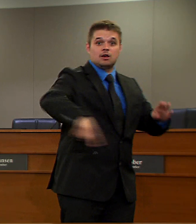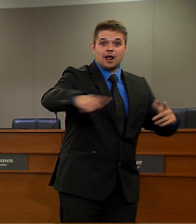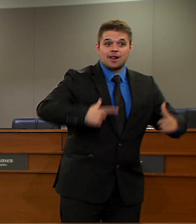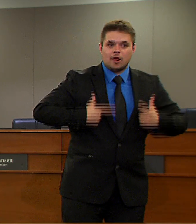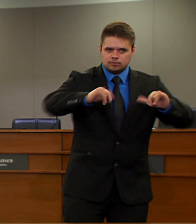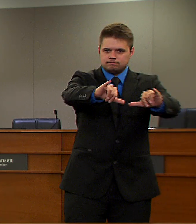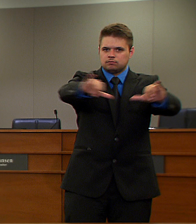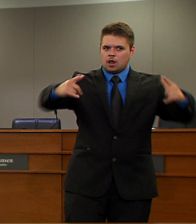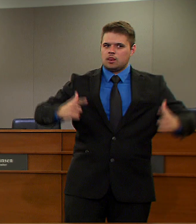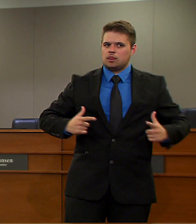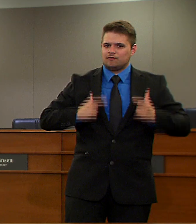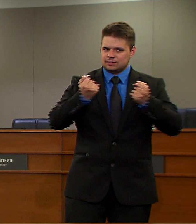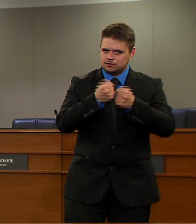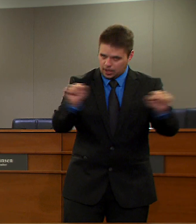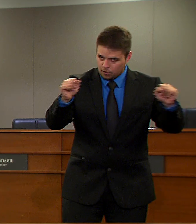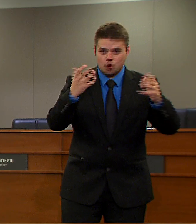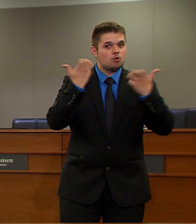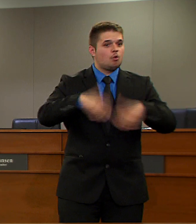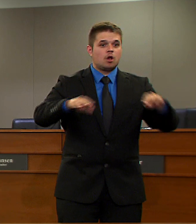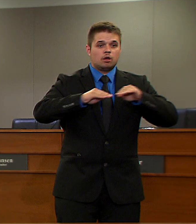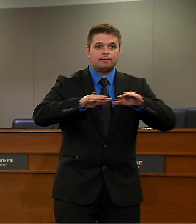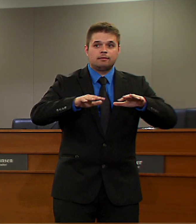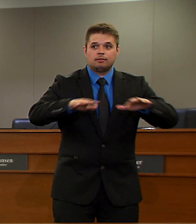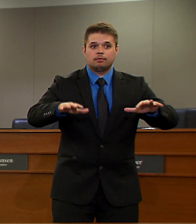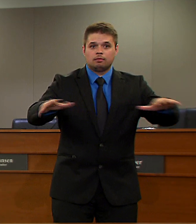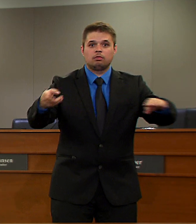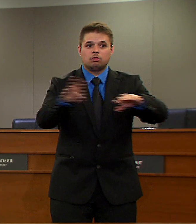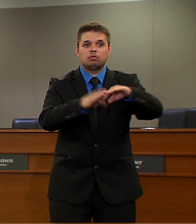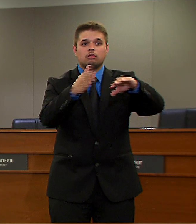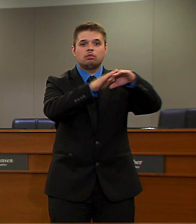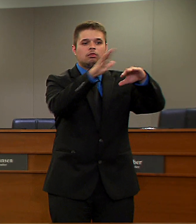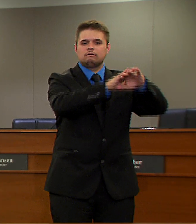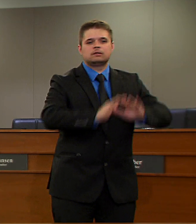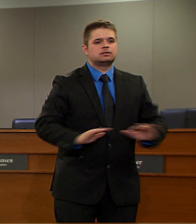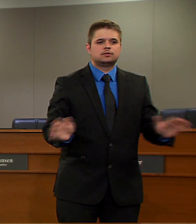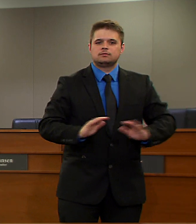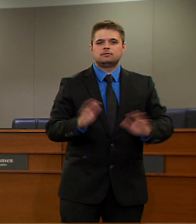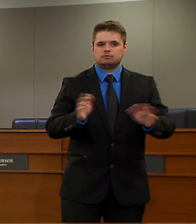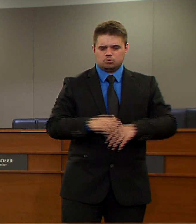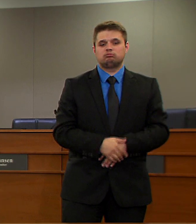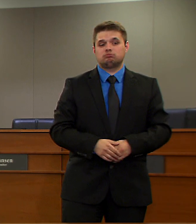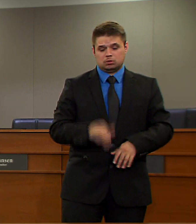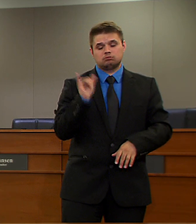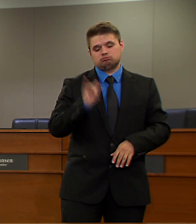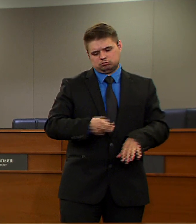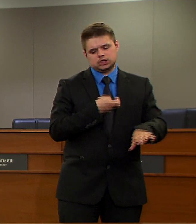It's been difficult to adjust to the Stay at Home order over the past several weeks, but we are